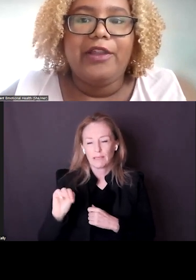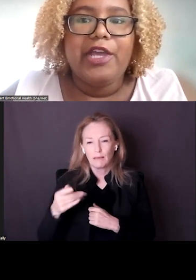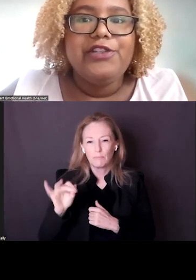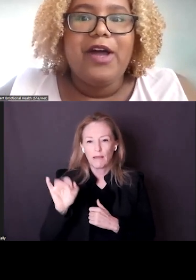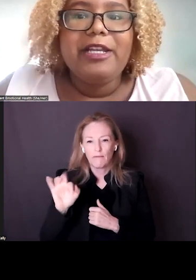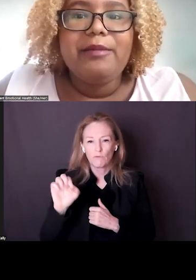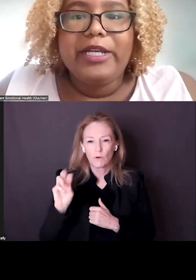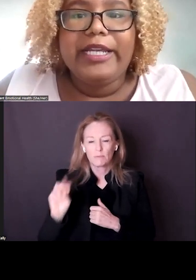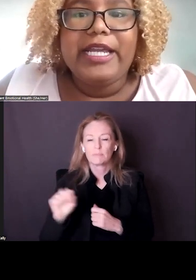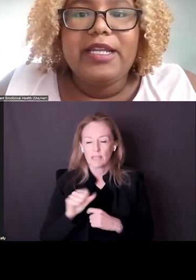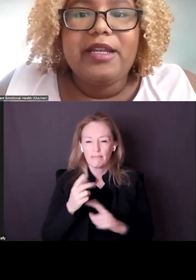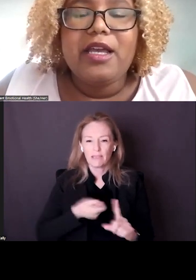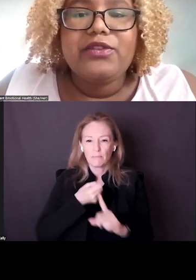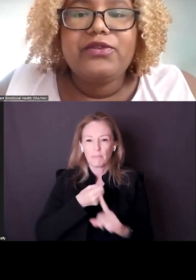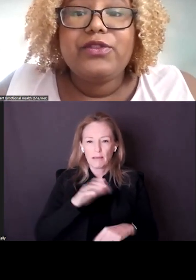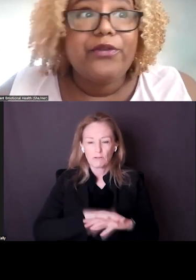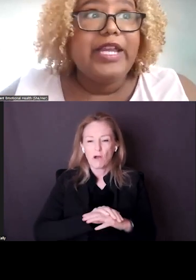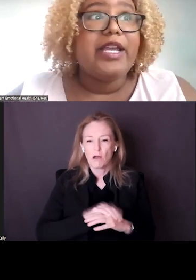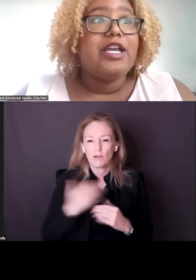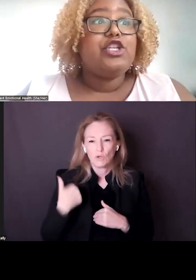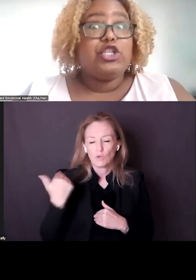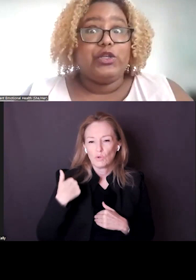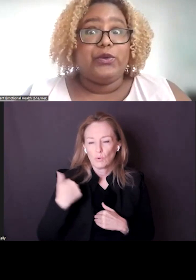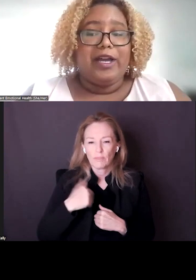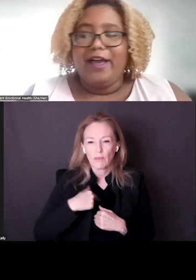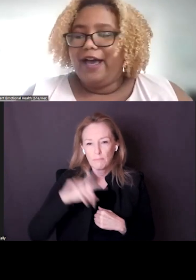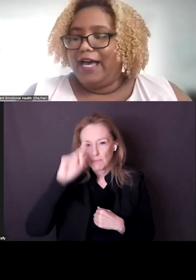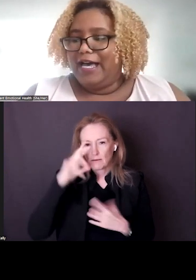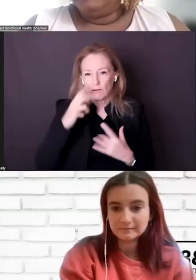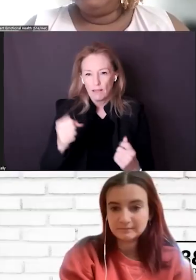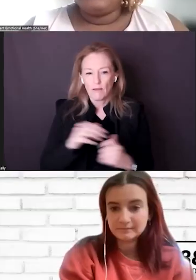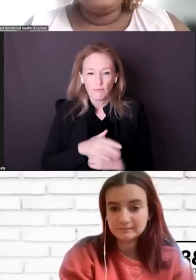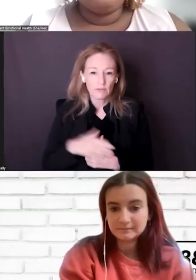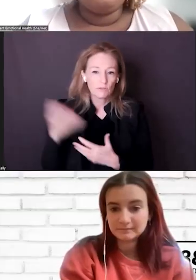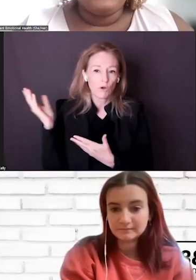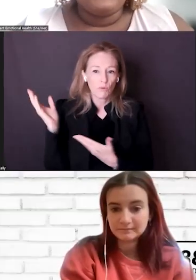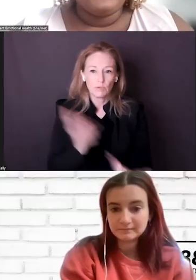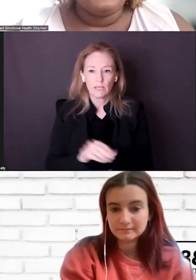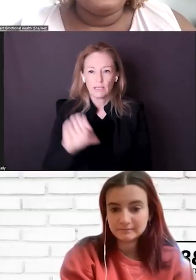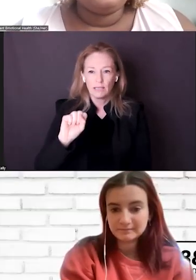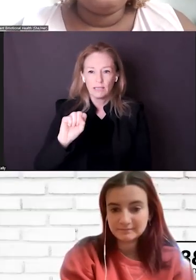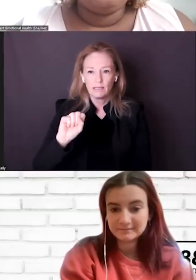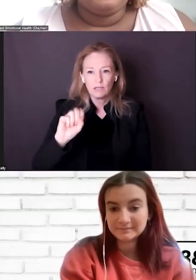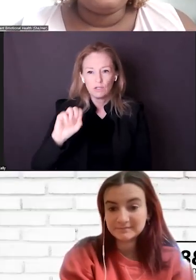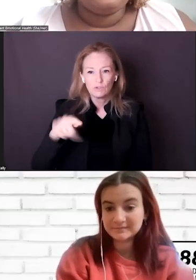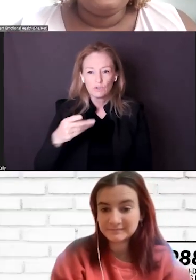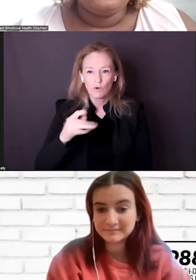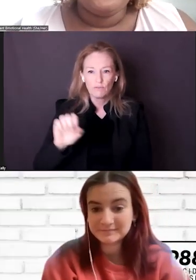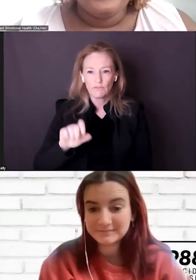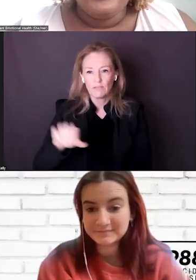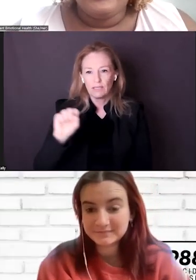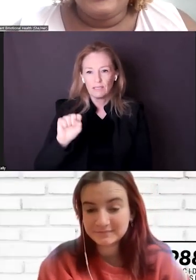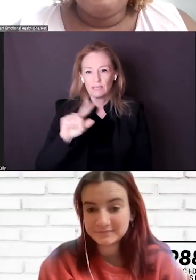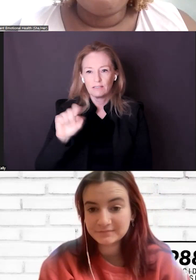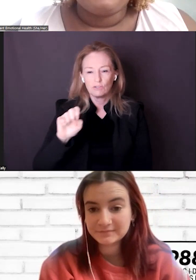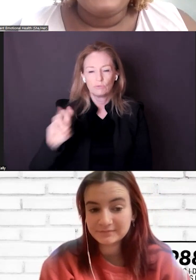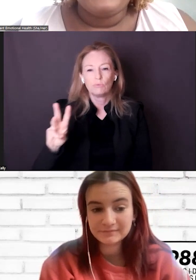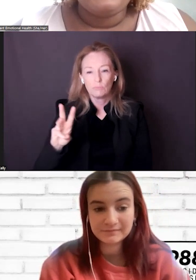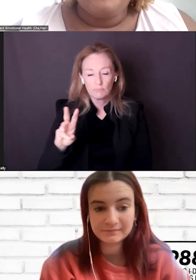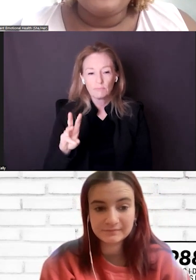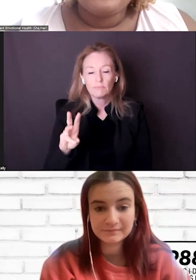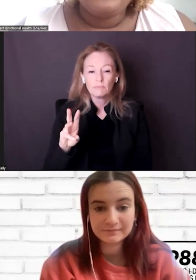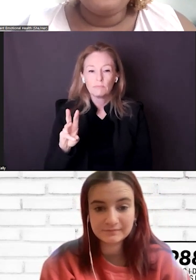HEALTH. I M A GOING TO BRING IN SOPHIE SZEW TO SPEAK TO THIS TOPIC.